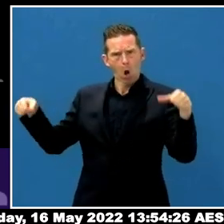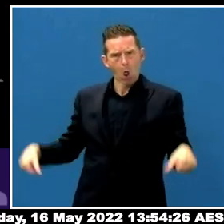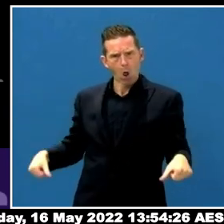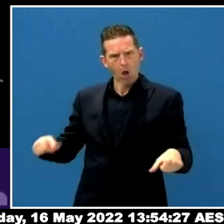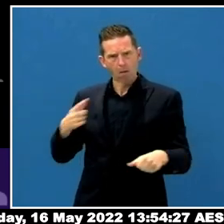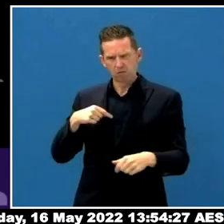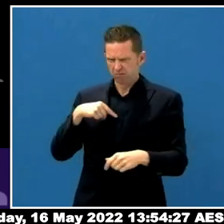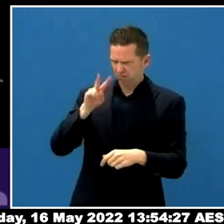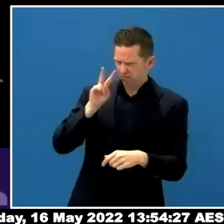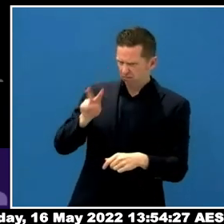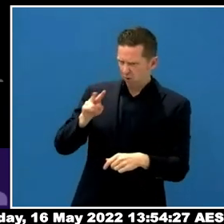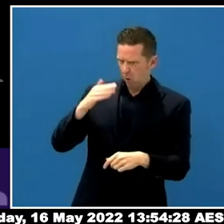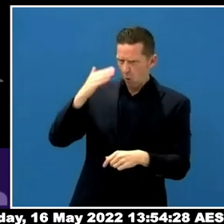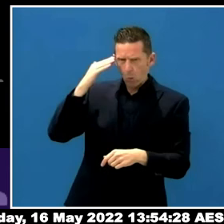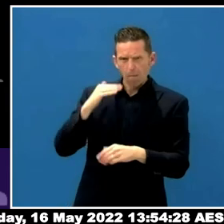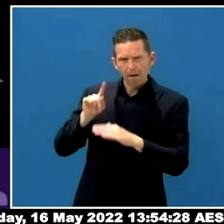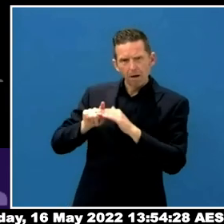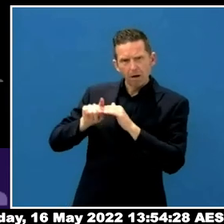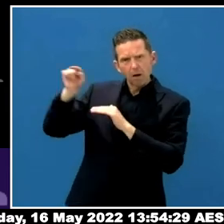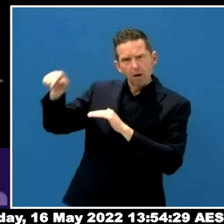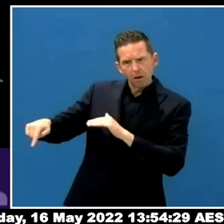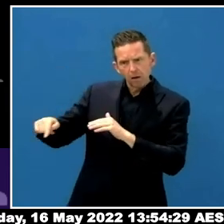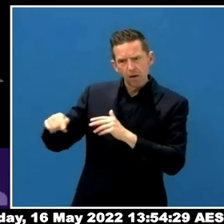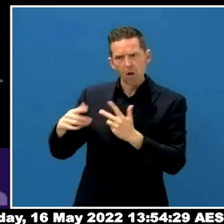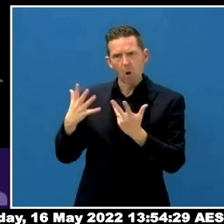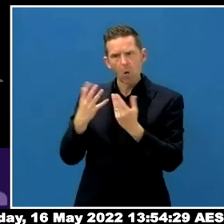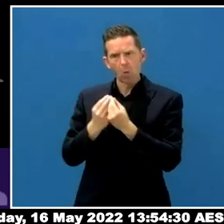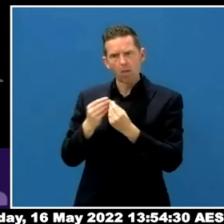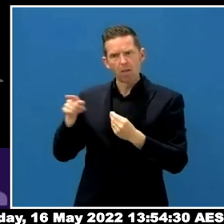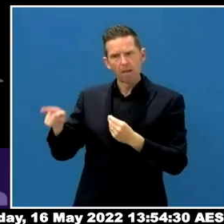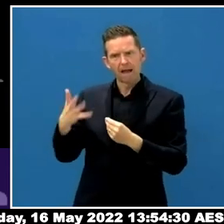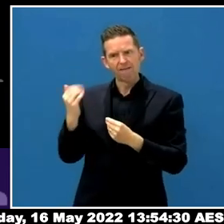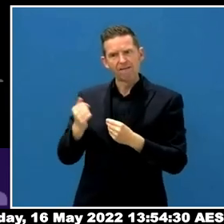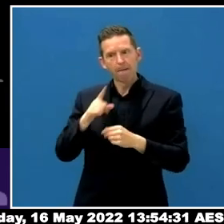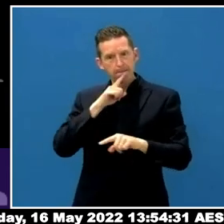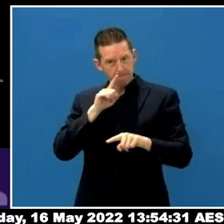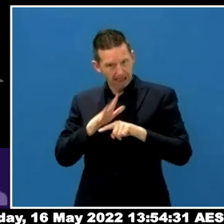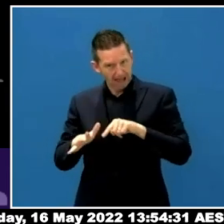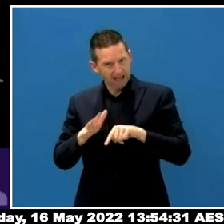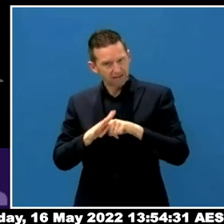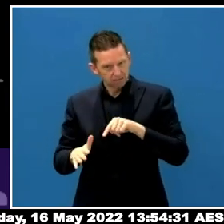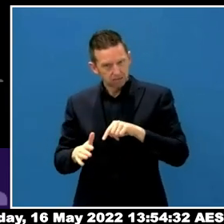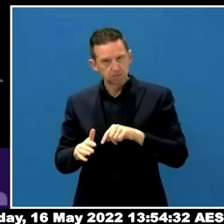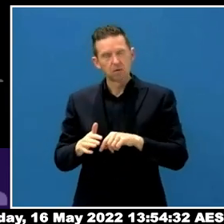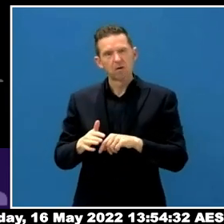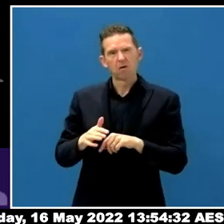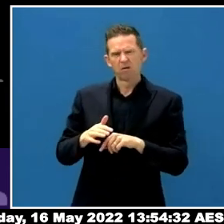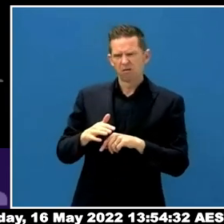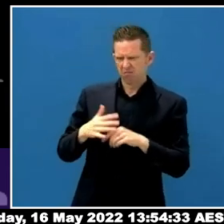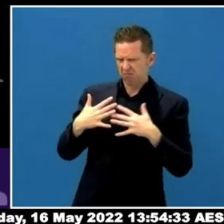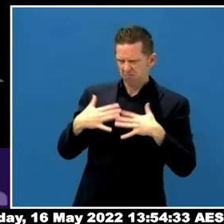and there was a man in the park next to the Afford centre that actually was screaming at